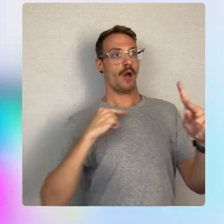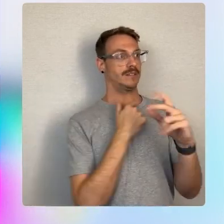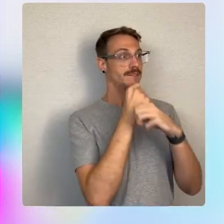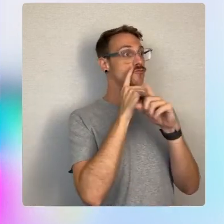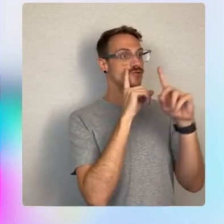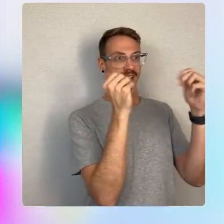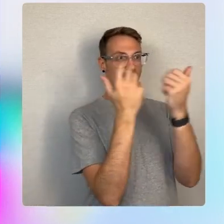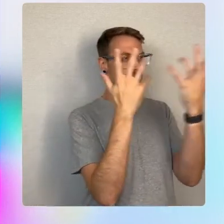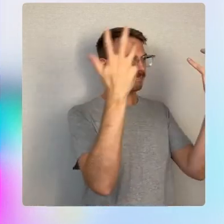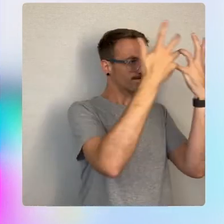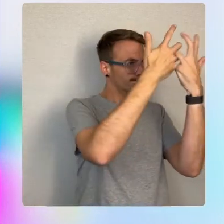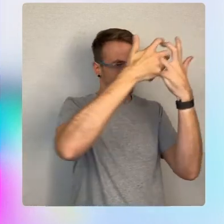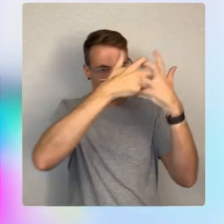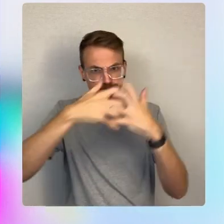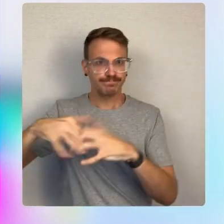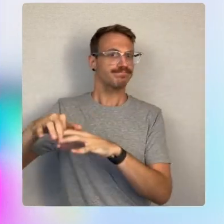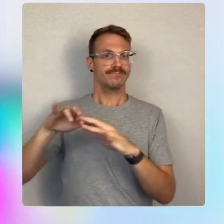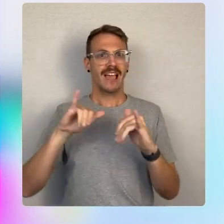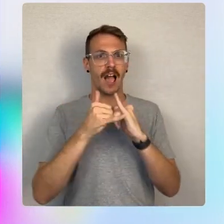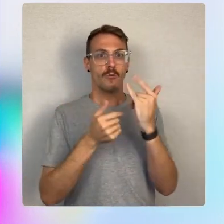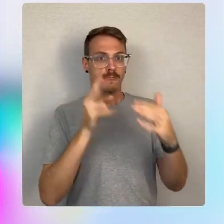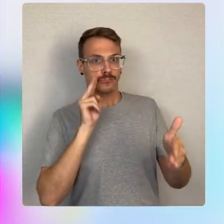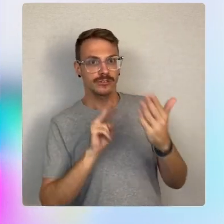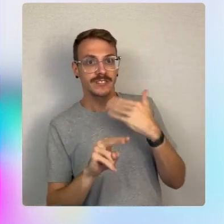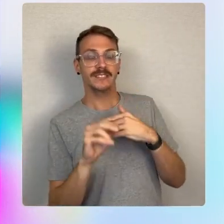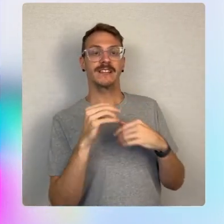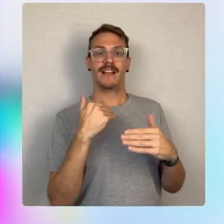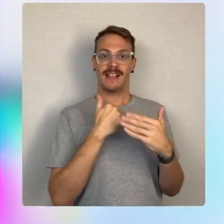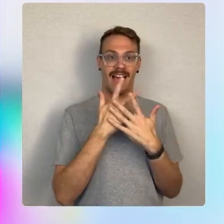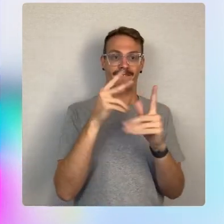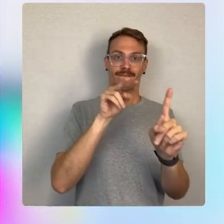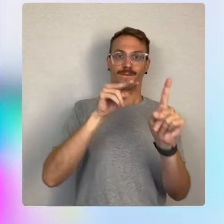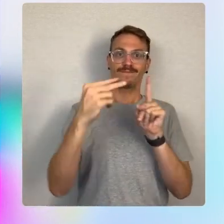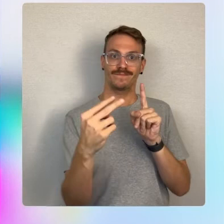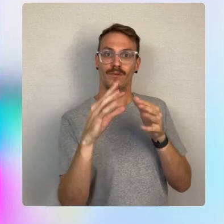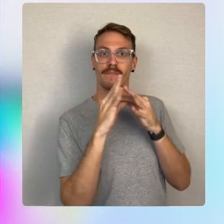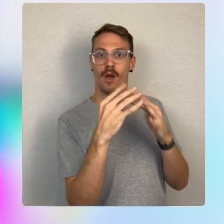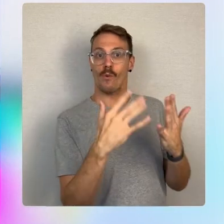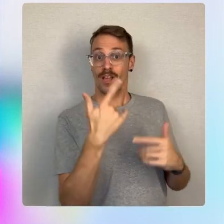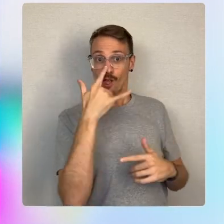everything was lining up the way we expected, and you kind of get a perspective of what it's going to look like,